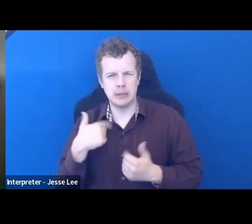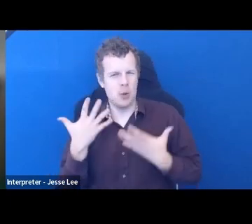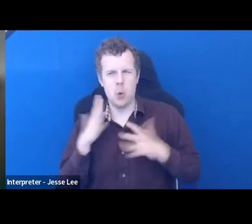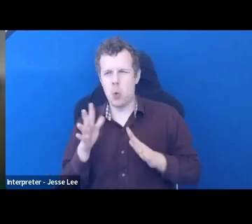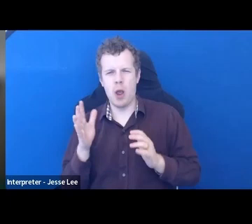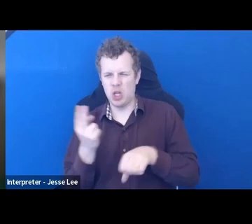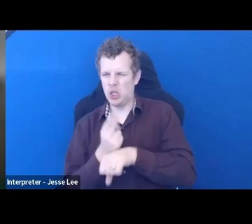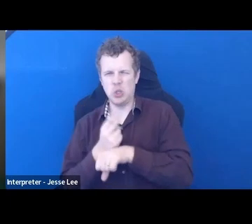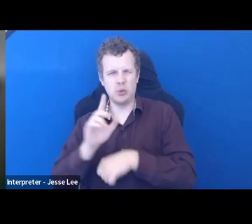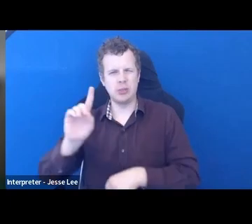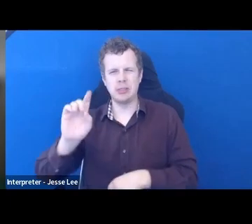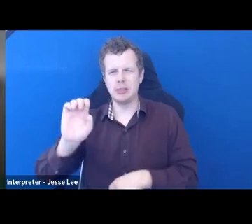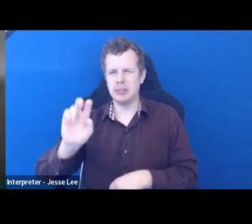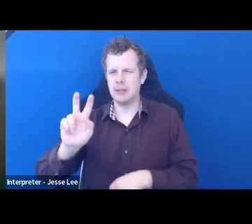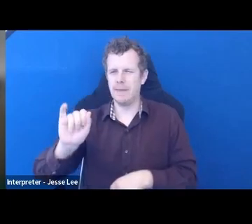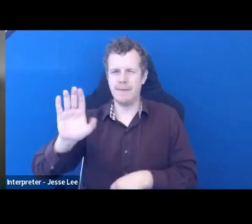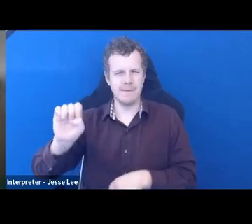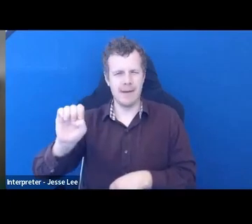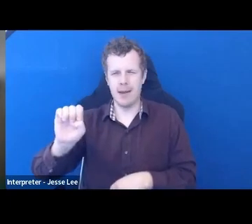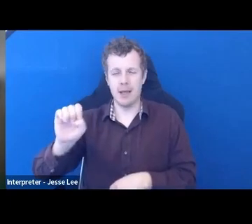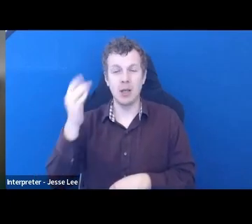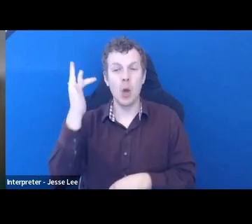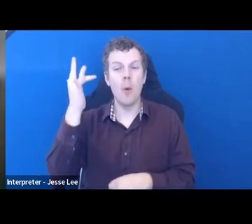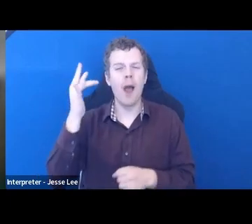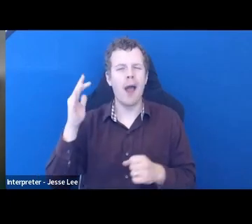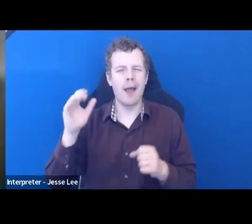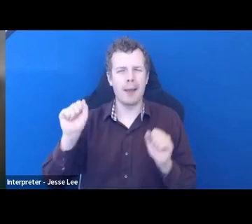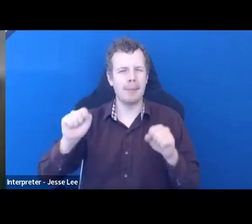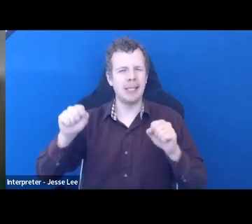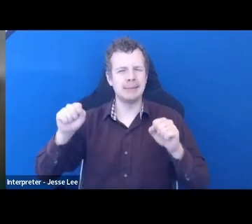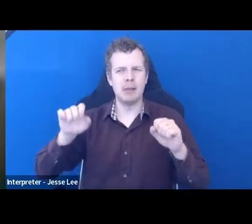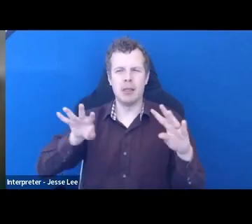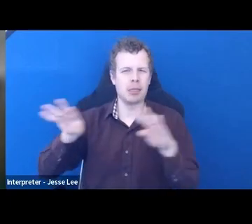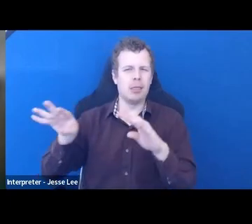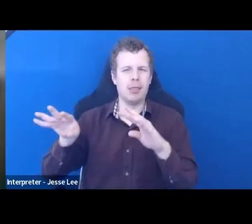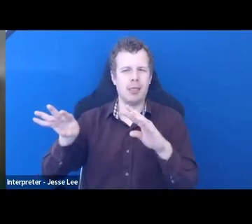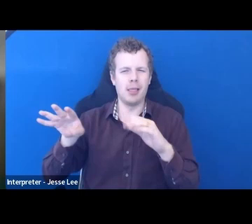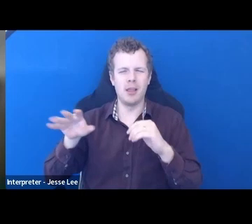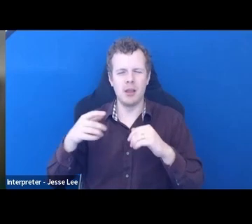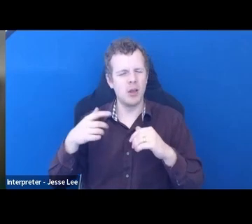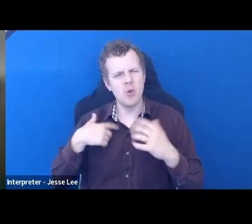because I don't want them to be - it to be pointed out. I want them to look normal. I don't want them to have a device.